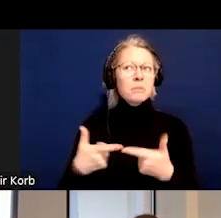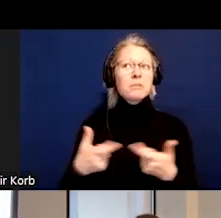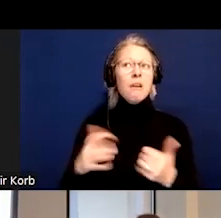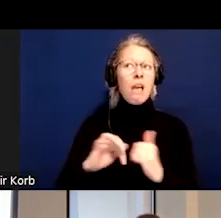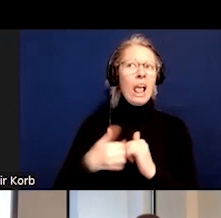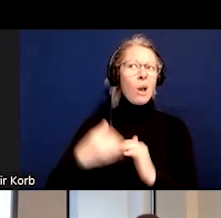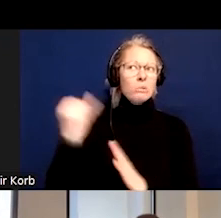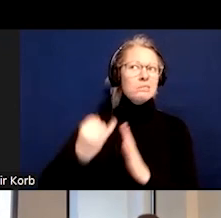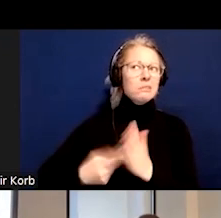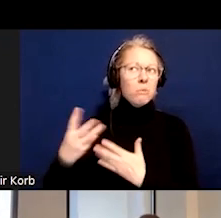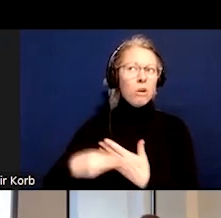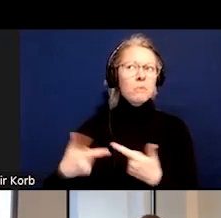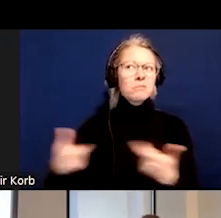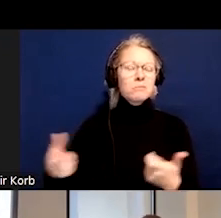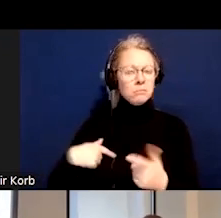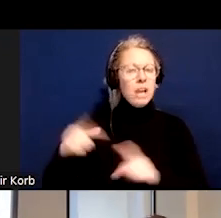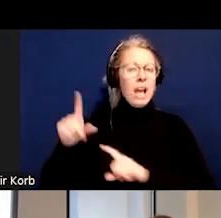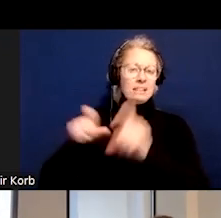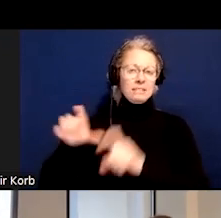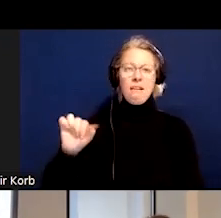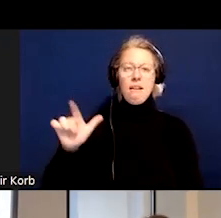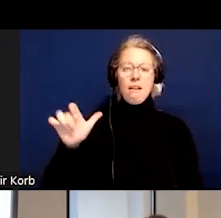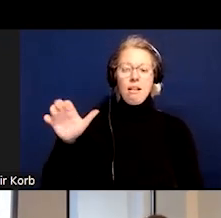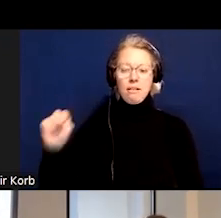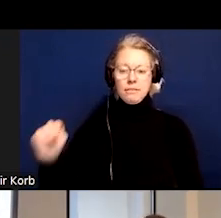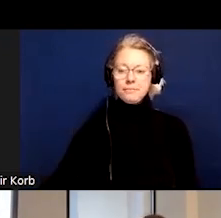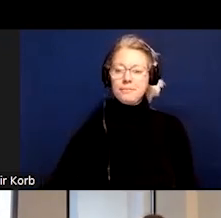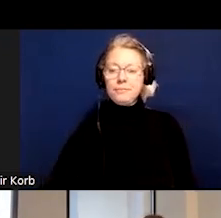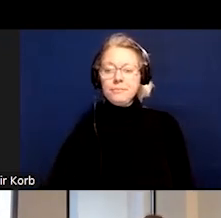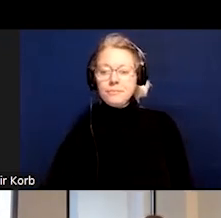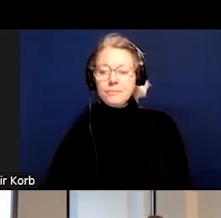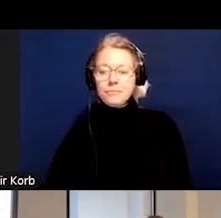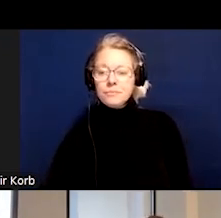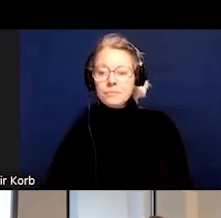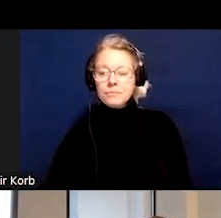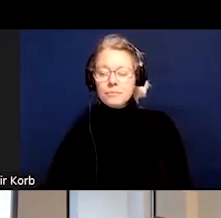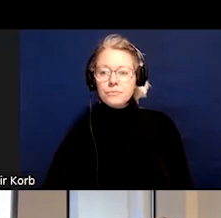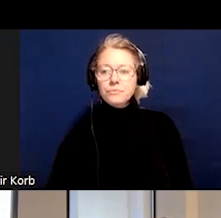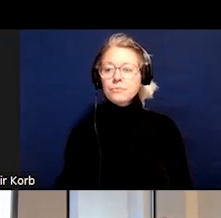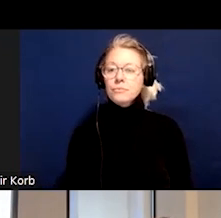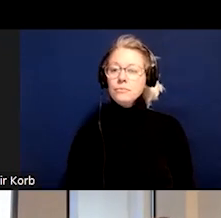our grant making. Van Chu who is our grants coordinator will be able to provide any support